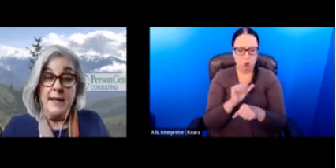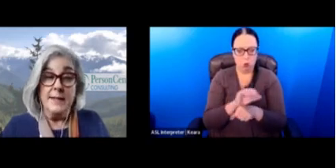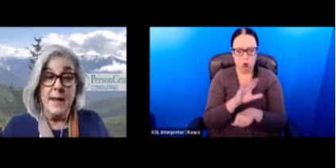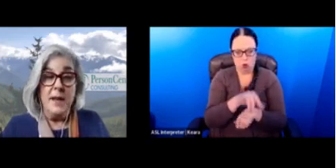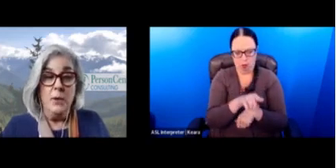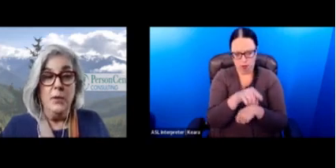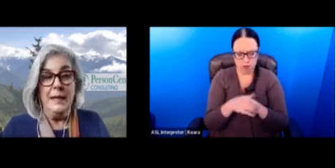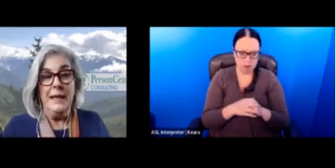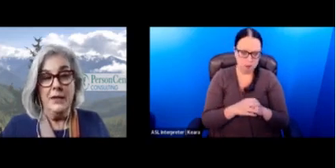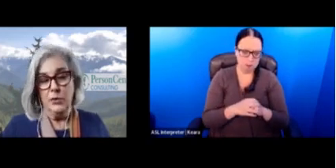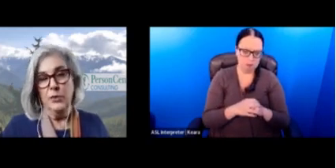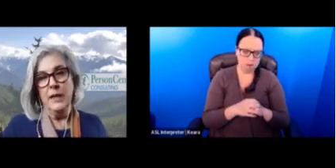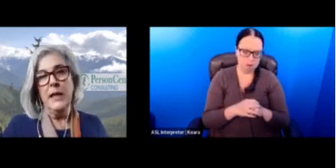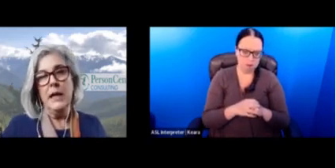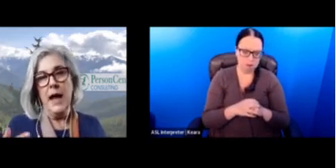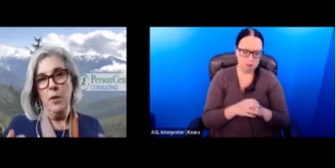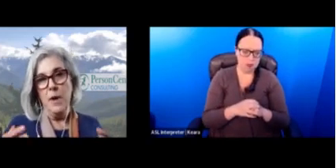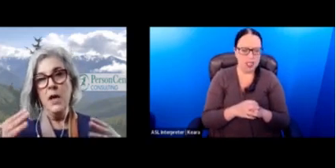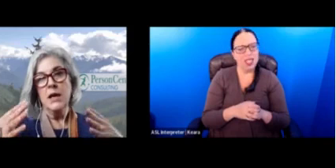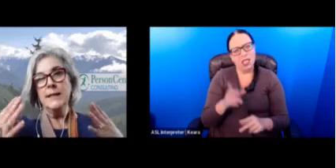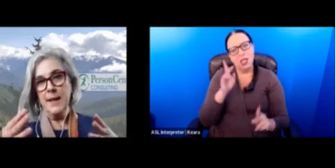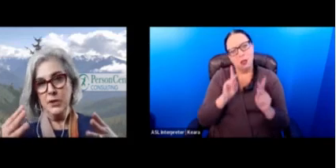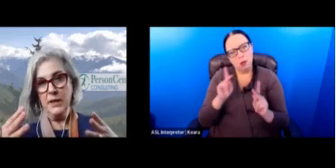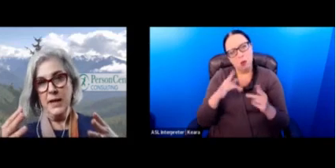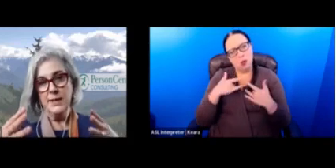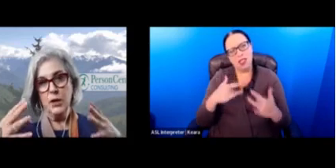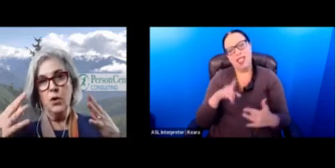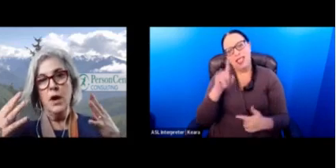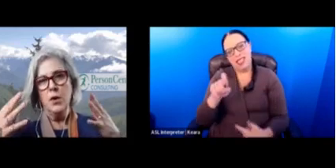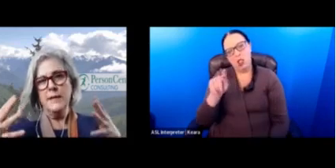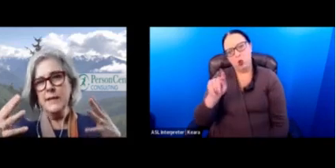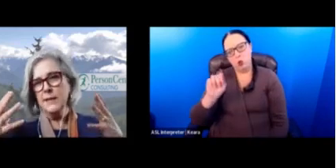seen is that people really need a tool they need help. conceptualizing or risk